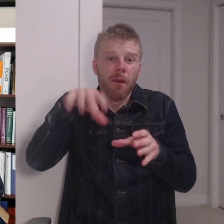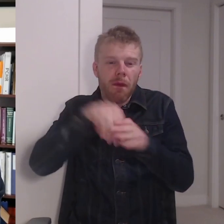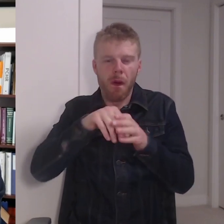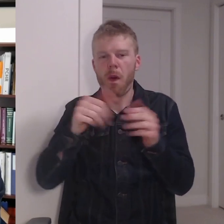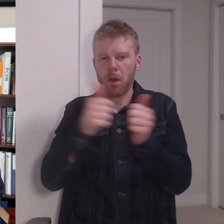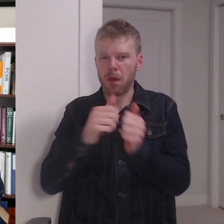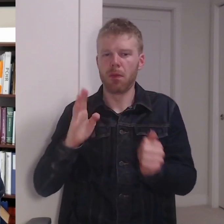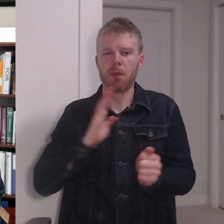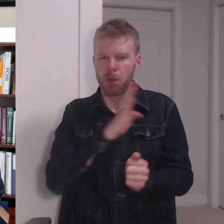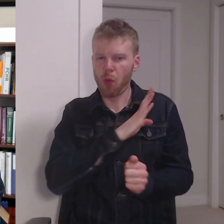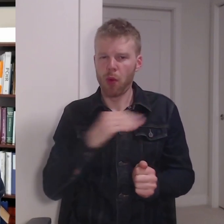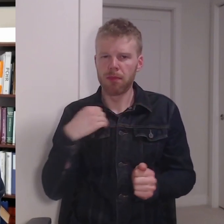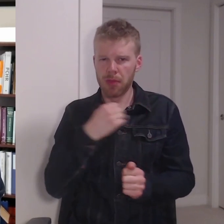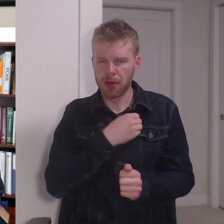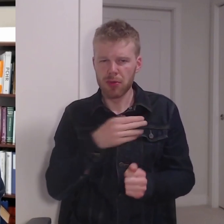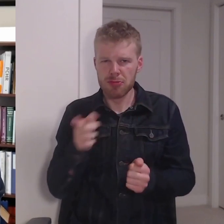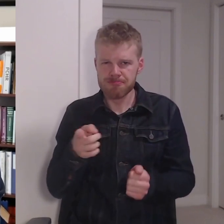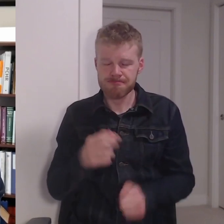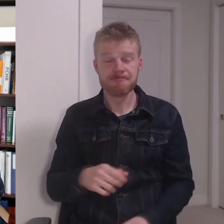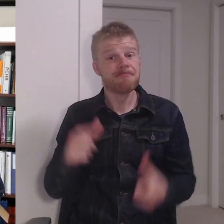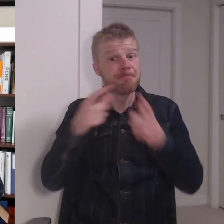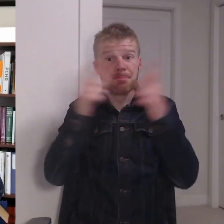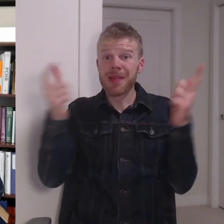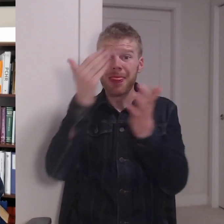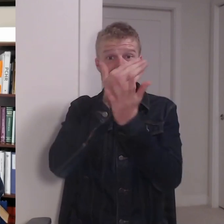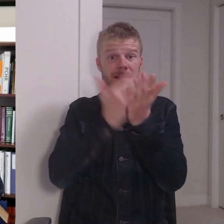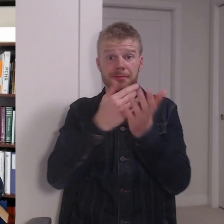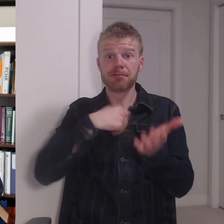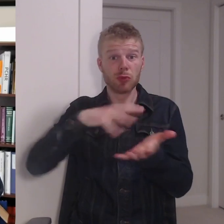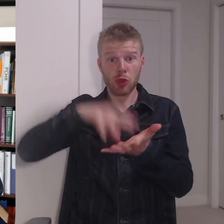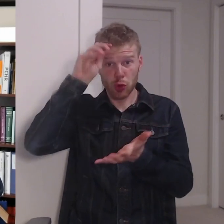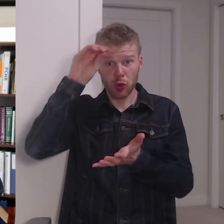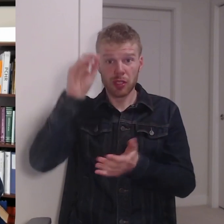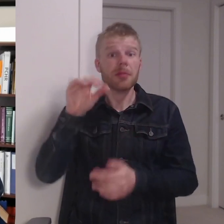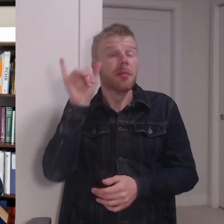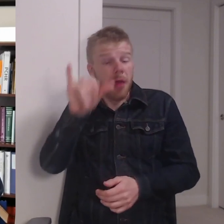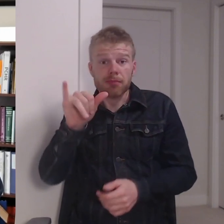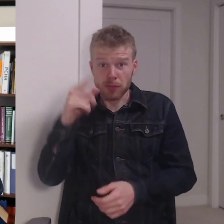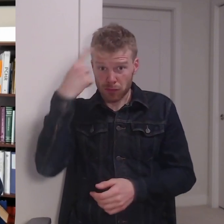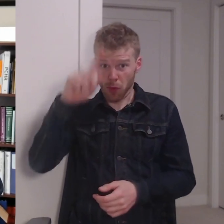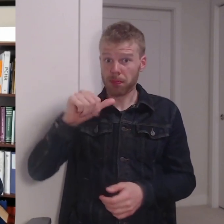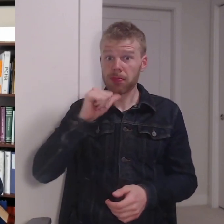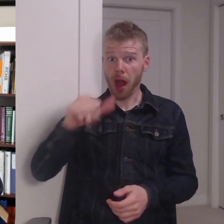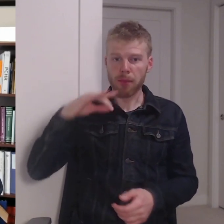board members and the lesson that I learned is that with nonprofits it's